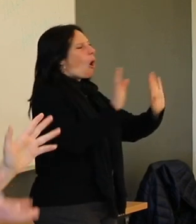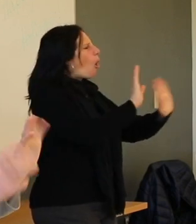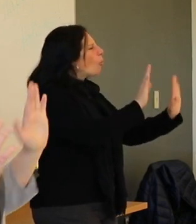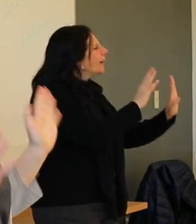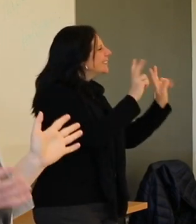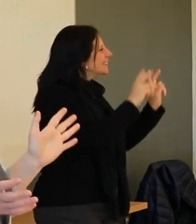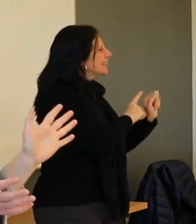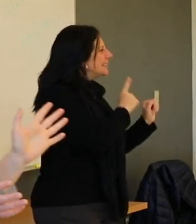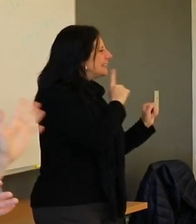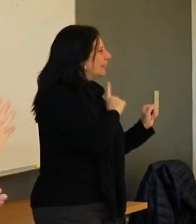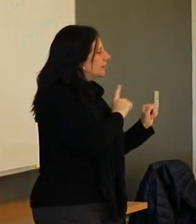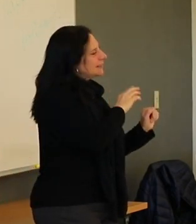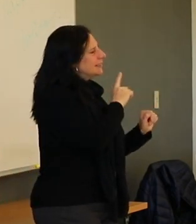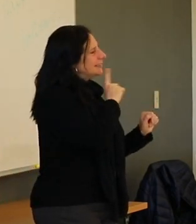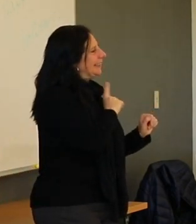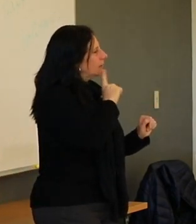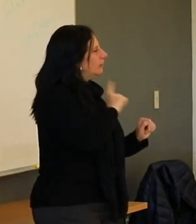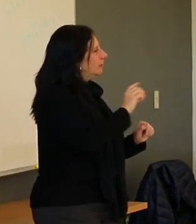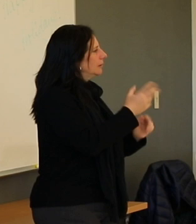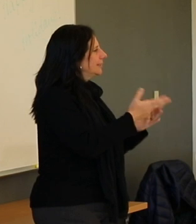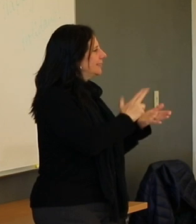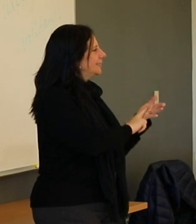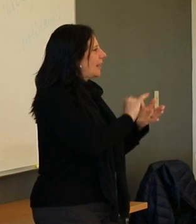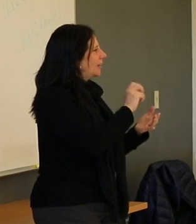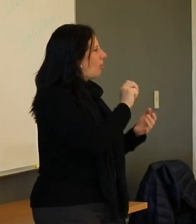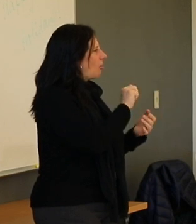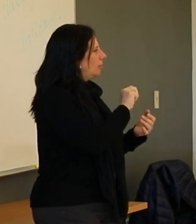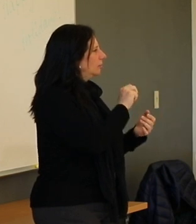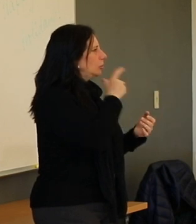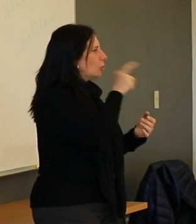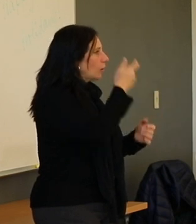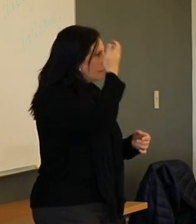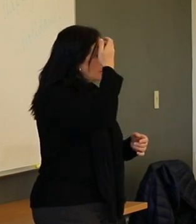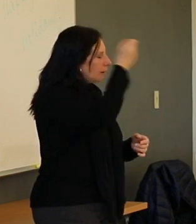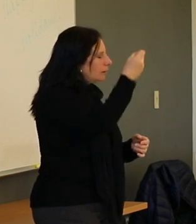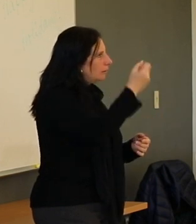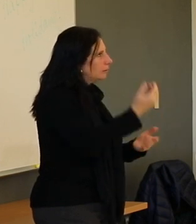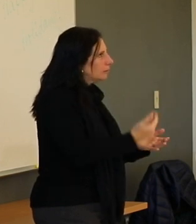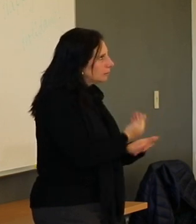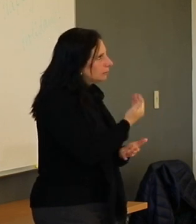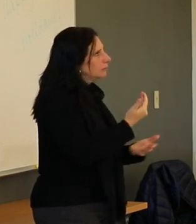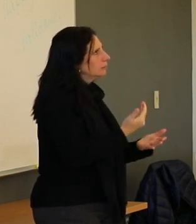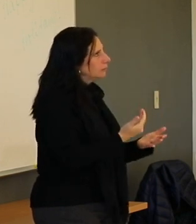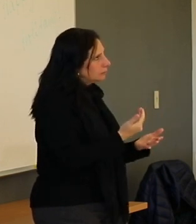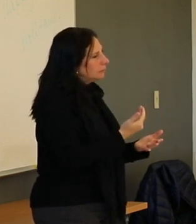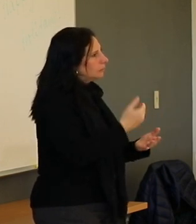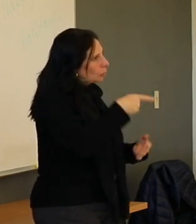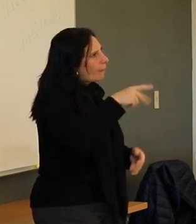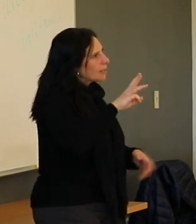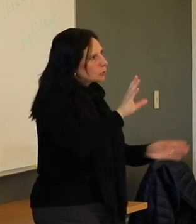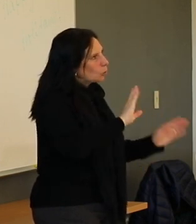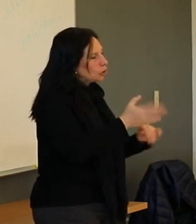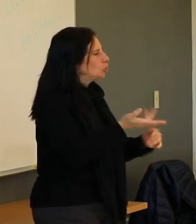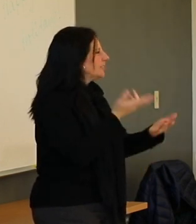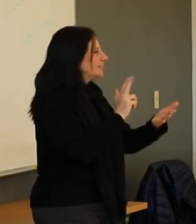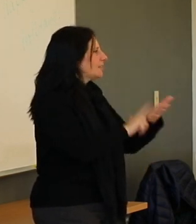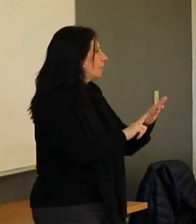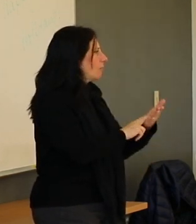So it's your regular Blue Ridge sign on. You don't have to memorize another password or anything. You should see something like this.